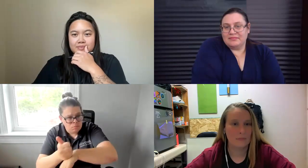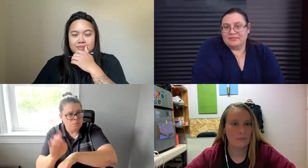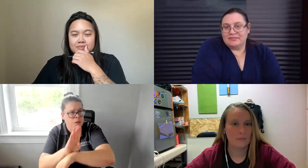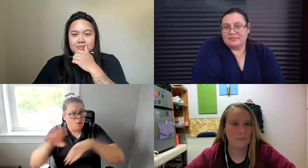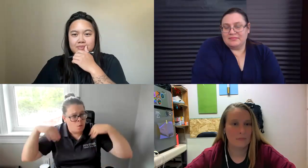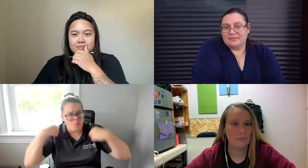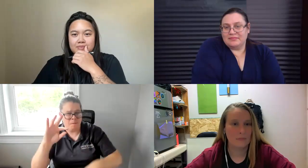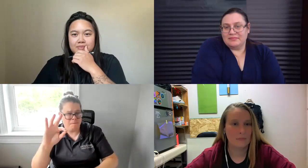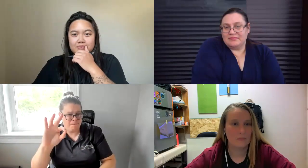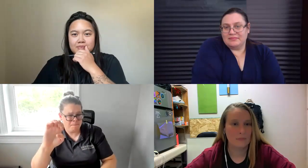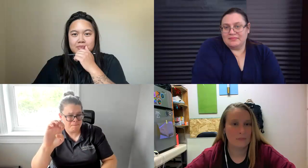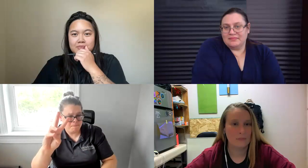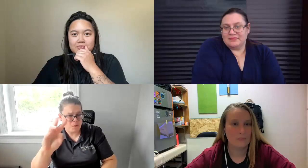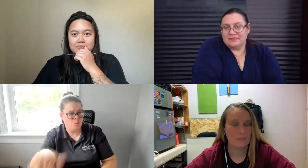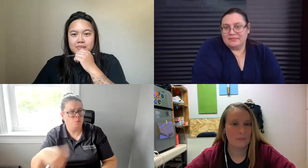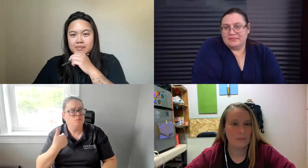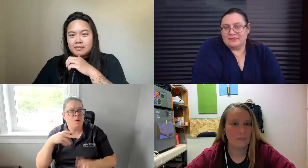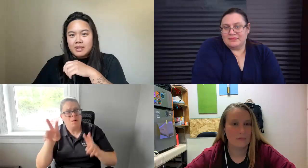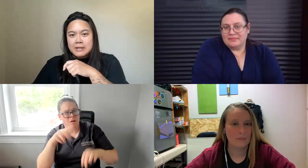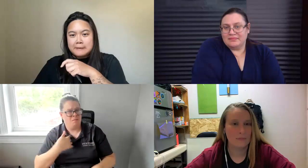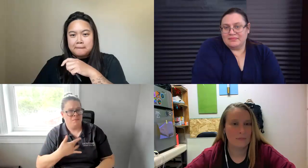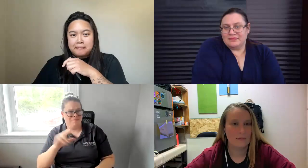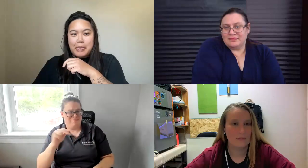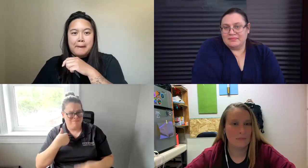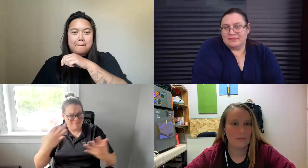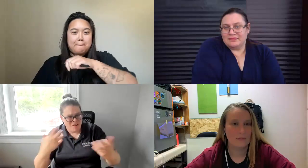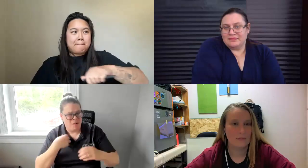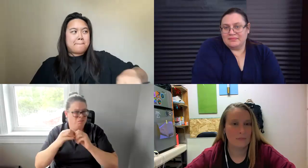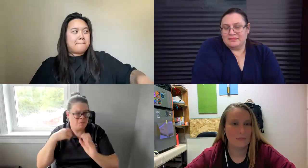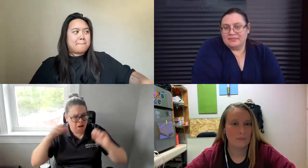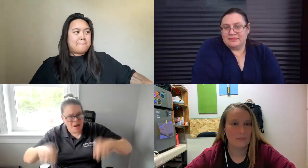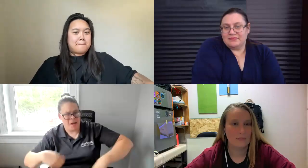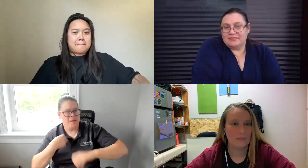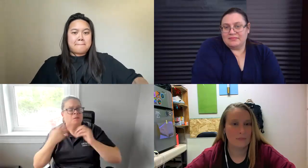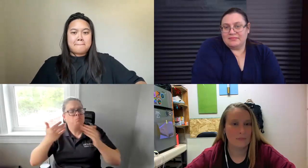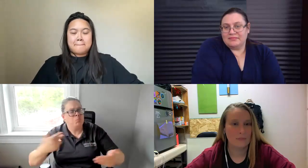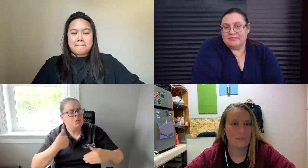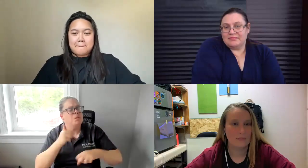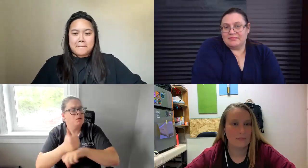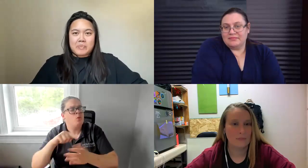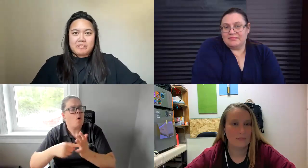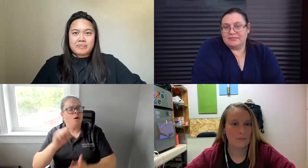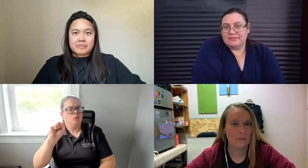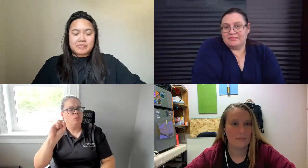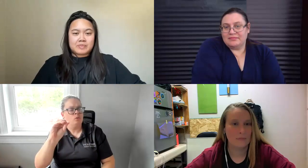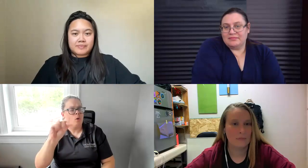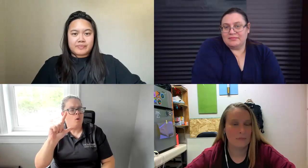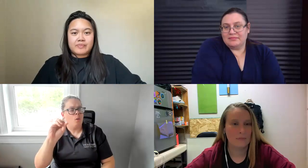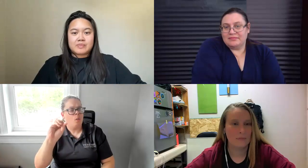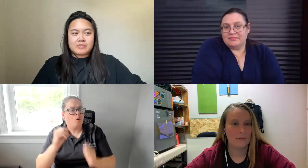There are deaf teachers and those who work in vocational rehab. But when it comes to true business owners I did not see many.